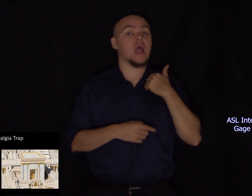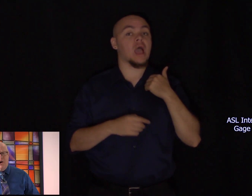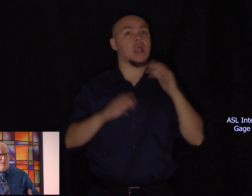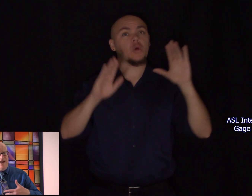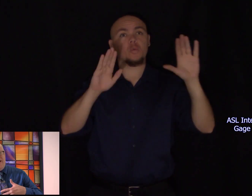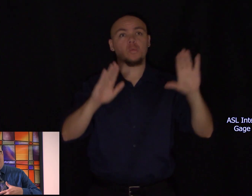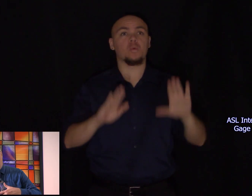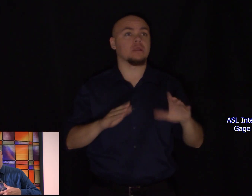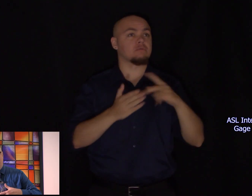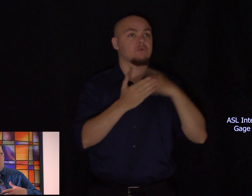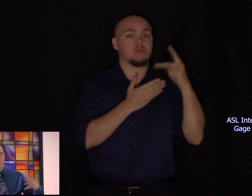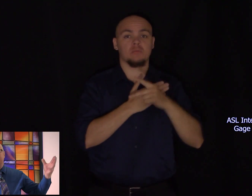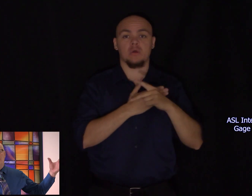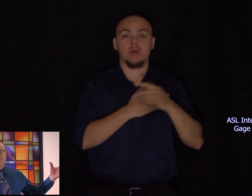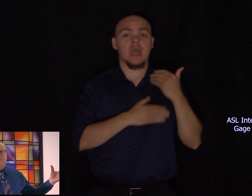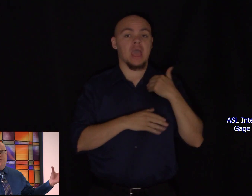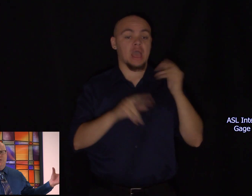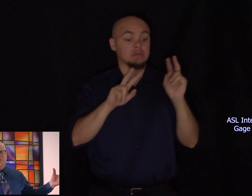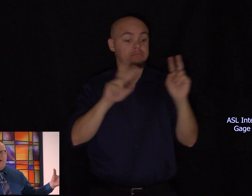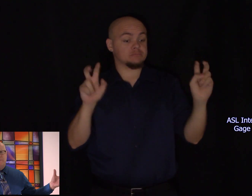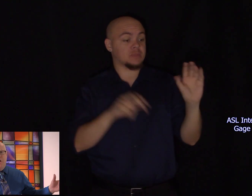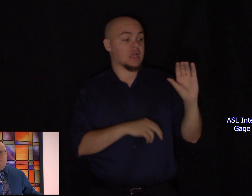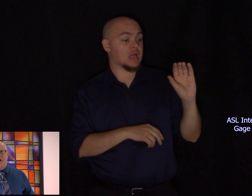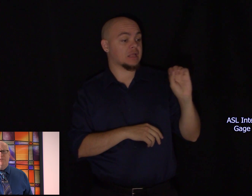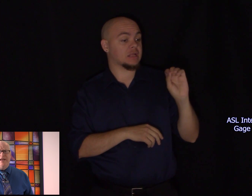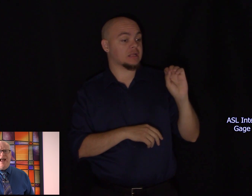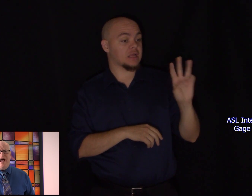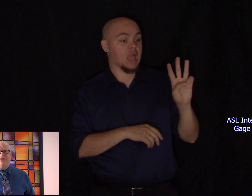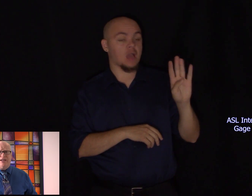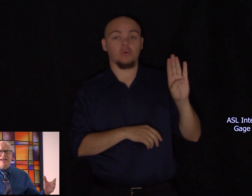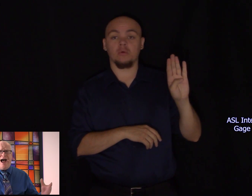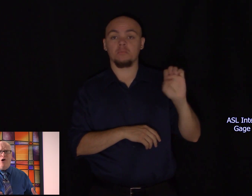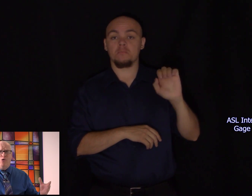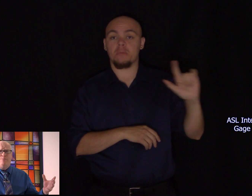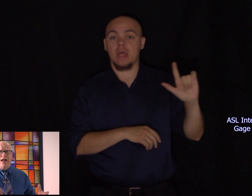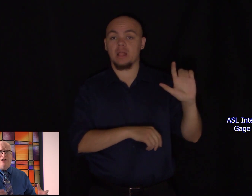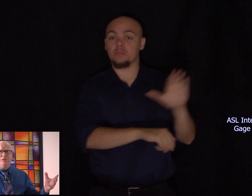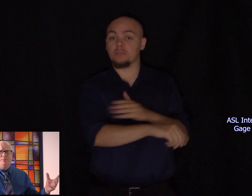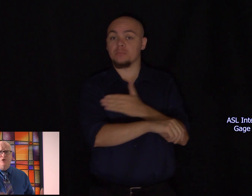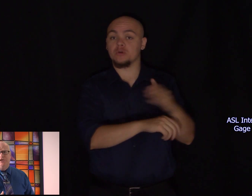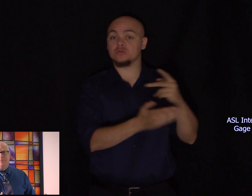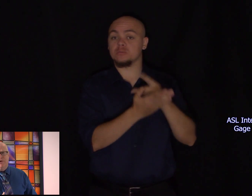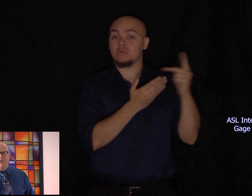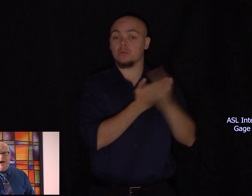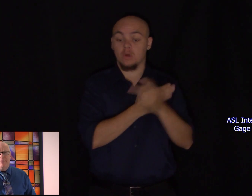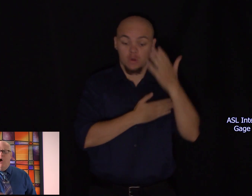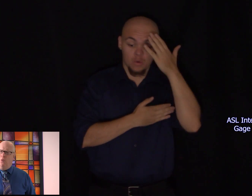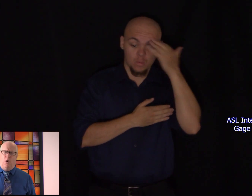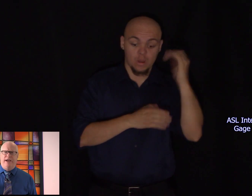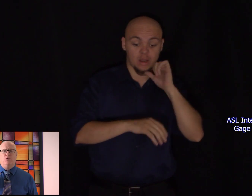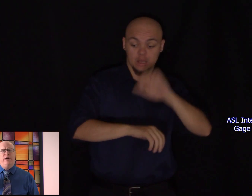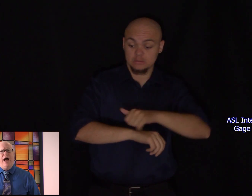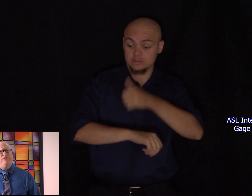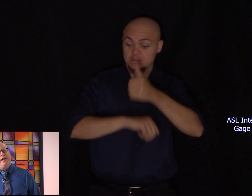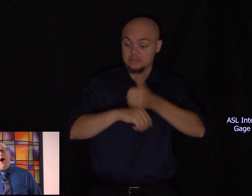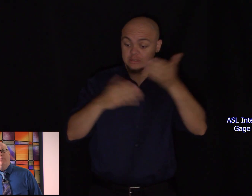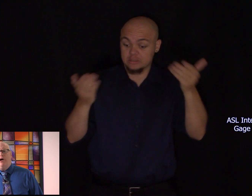we had all these wonderful programs why we had the cowbell music program why don't we have a cowbell